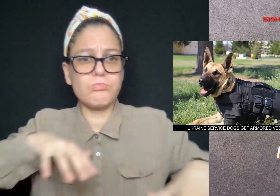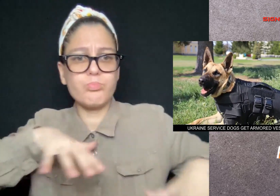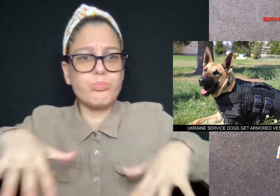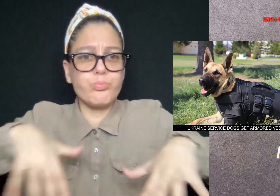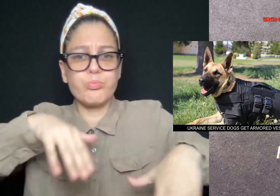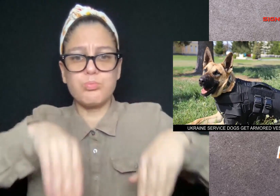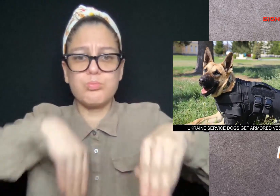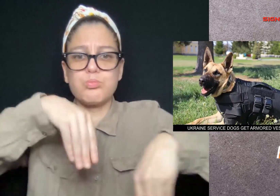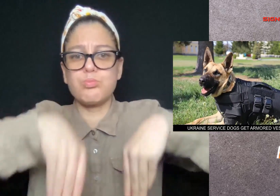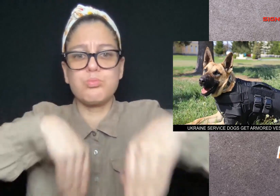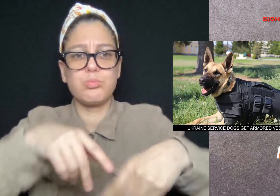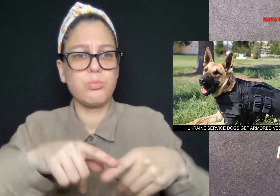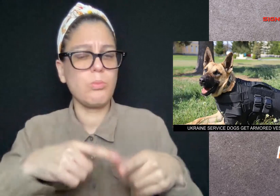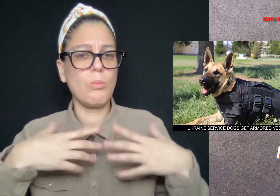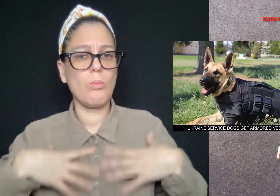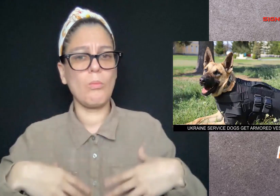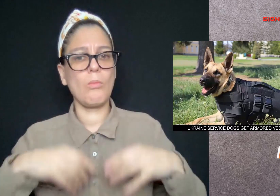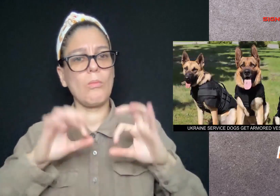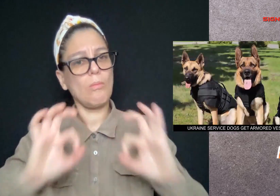the vests do not interfere with movement